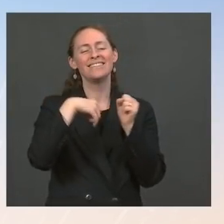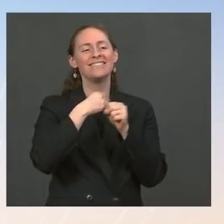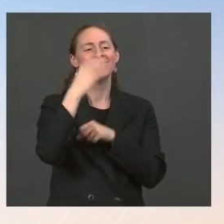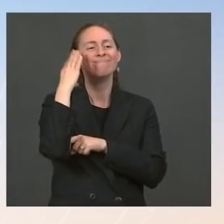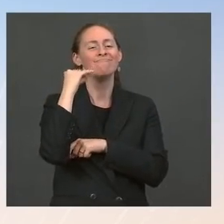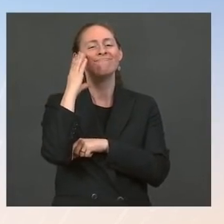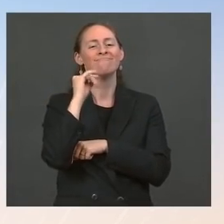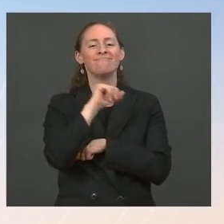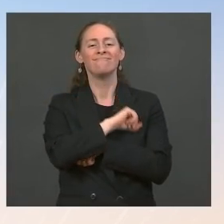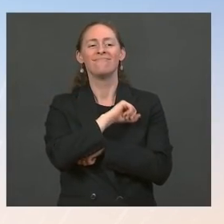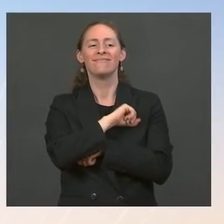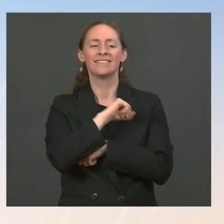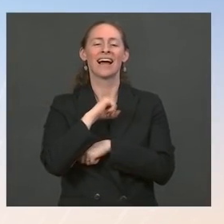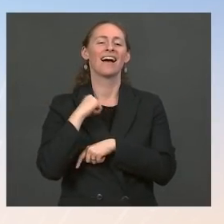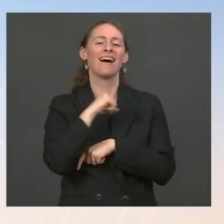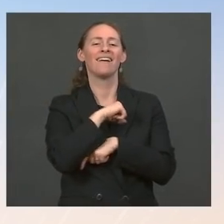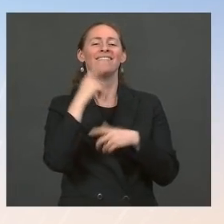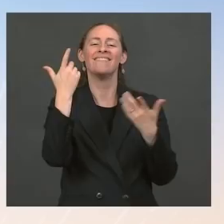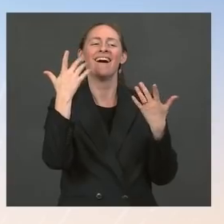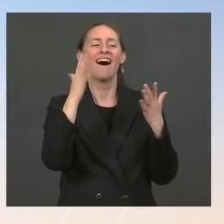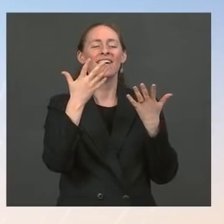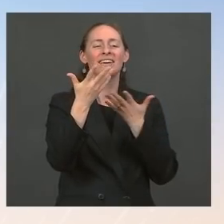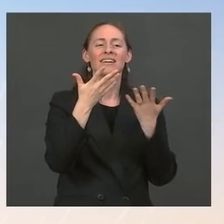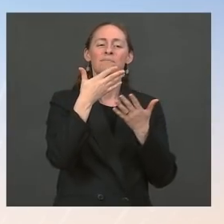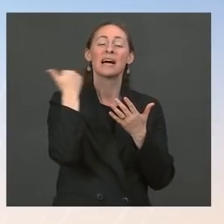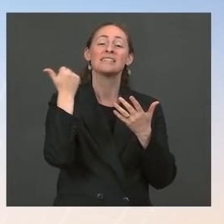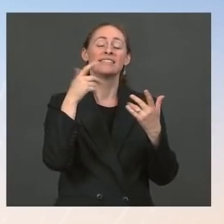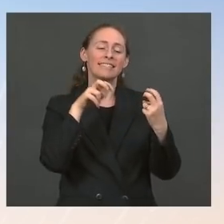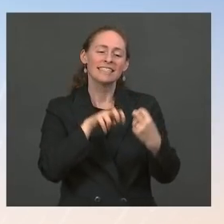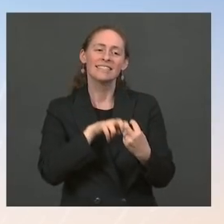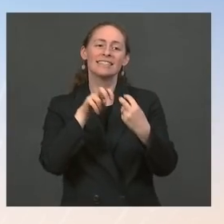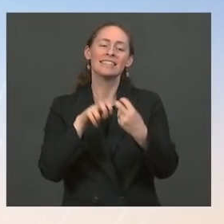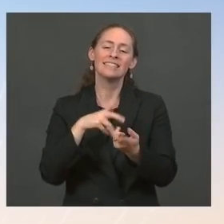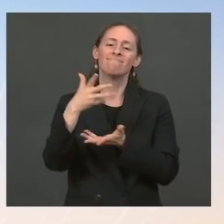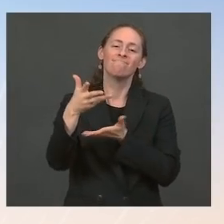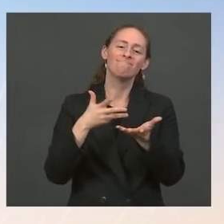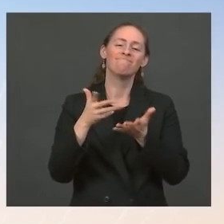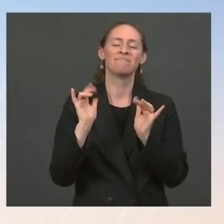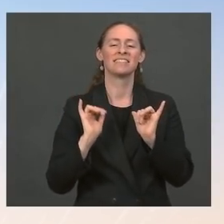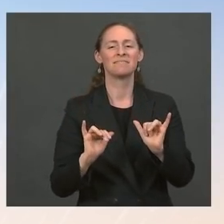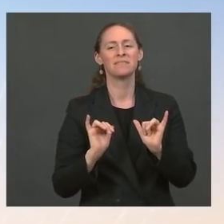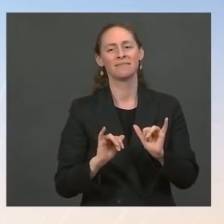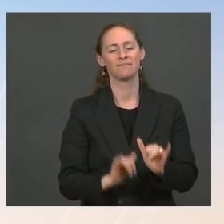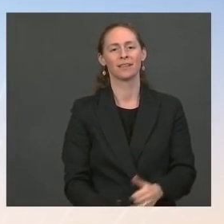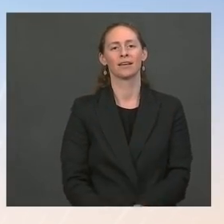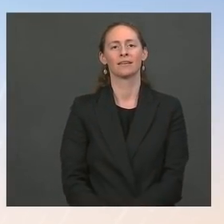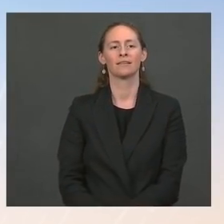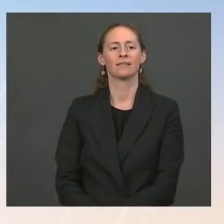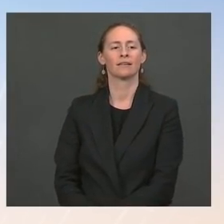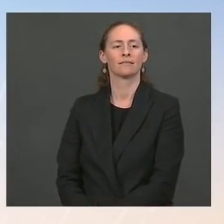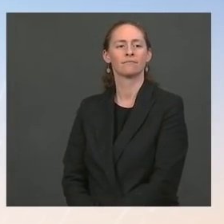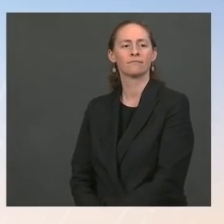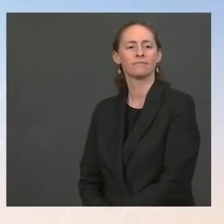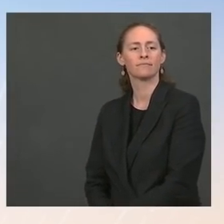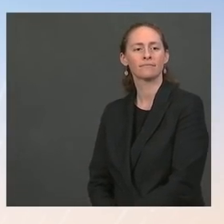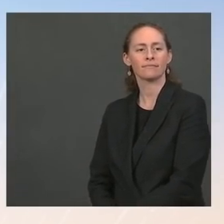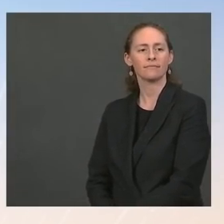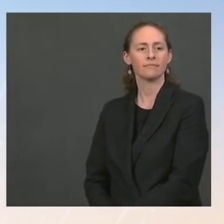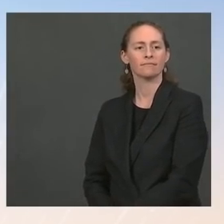that will help move this across the finish line. The Press: And lastly, on his schedule, do you expect that he will campaign in Virginia for Terry McAuliffe before he leaves for Europe this month?